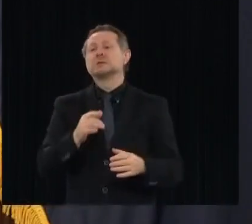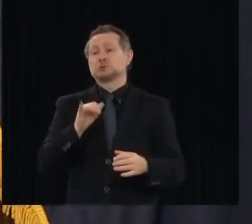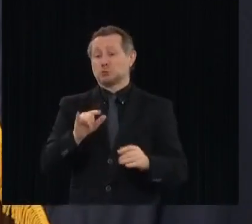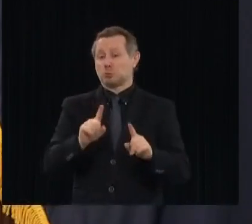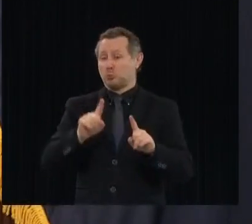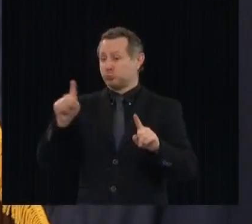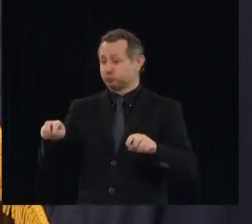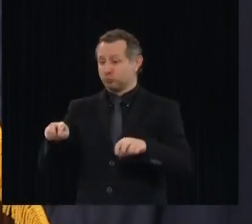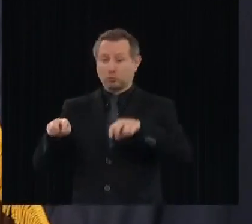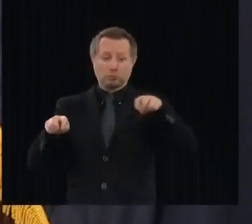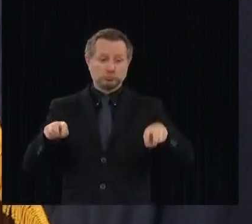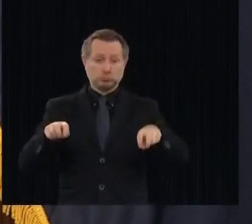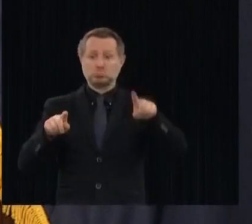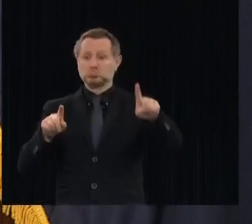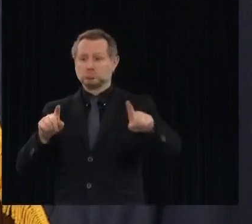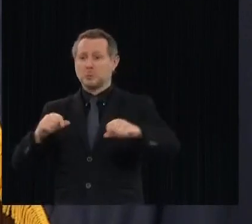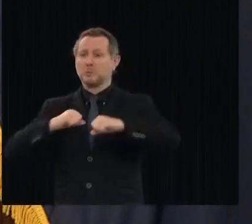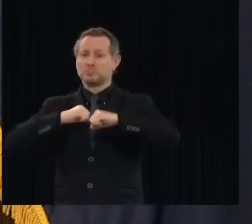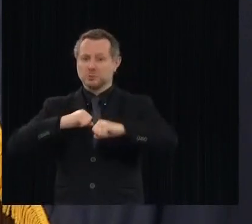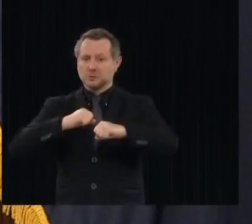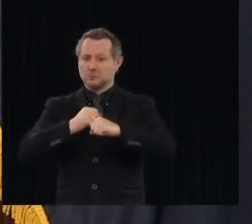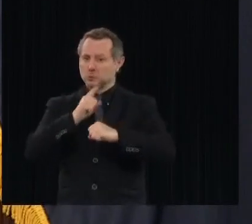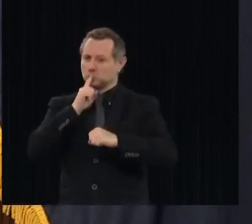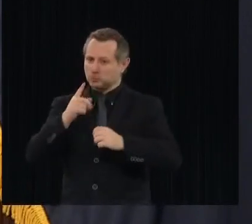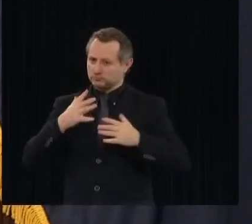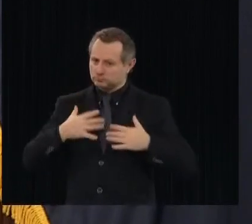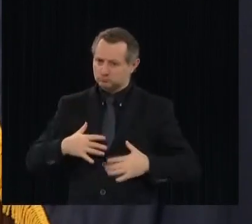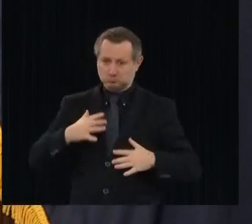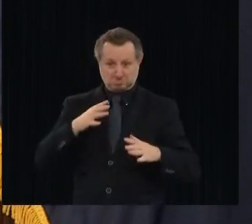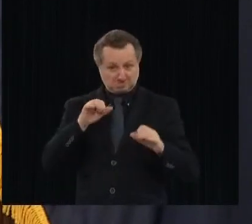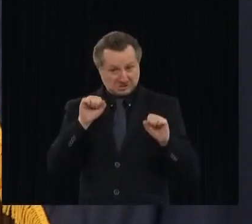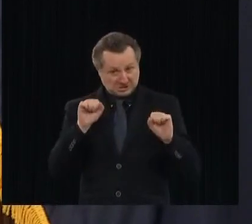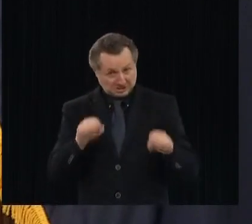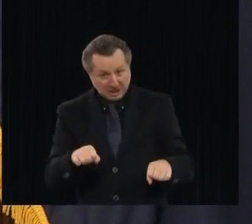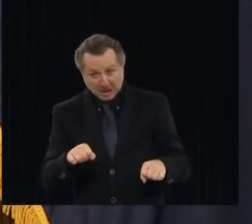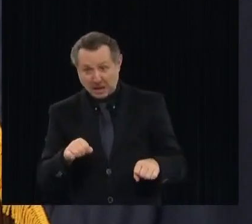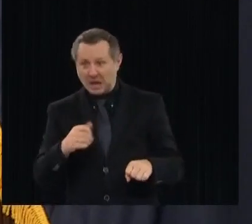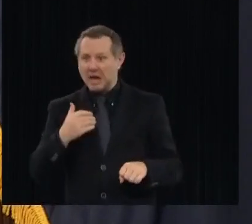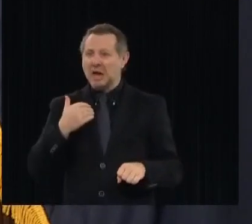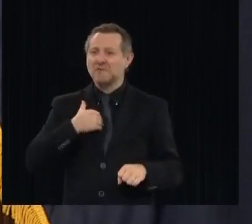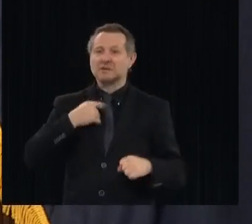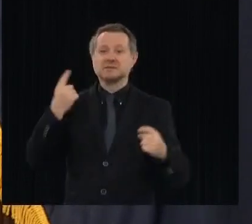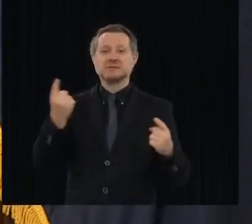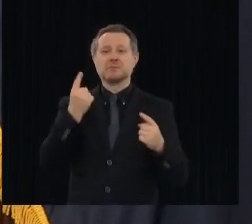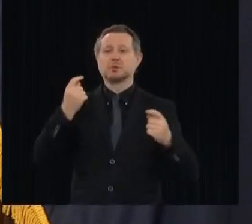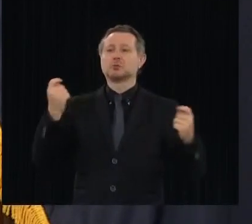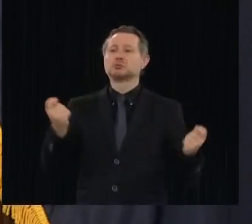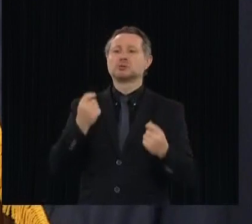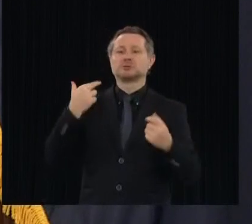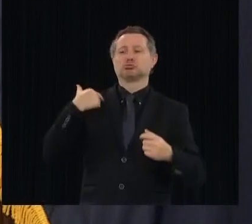CEREMONY, YOUR NUMBER WAS 14.